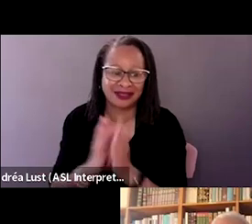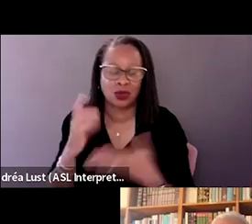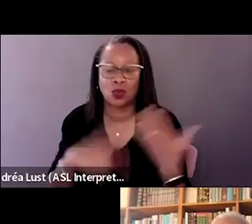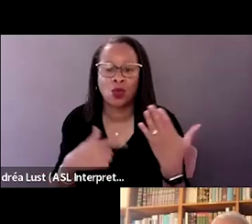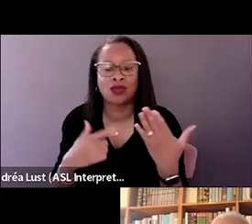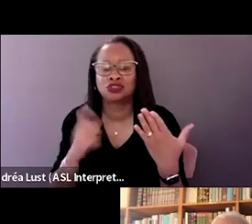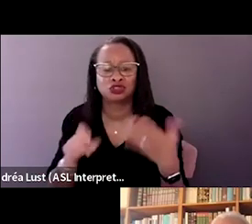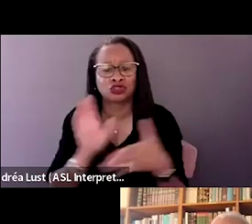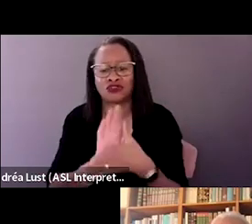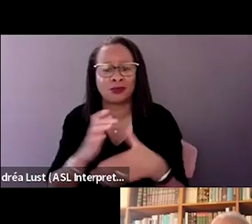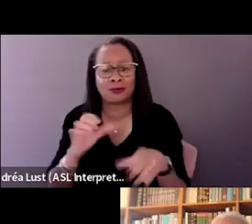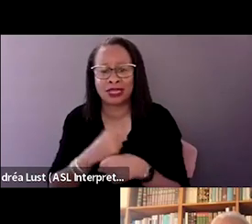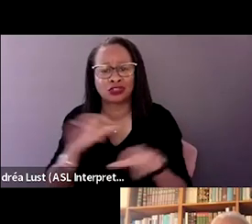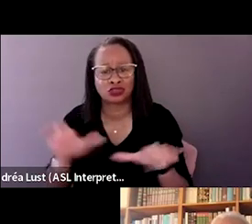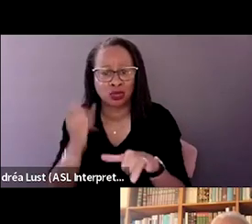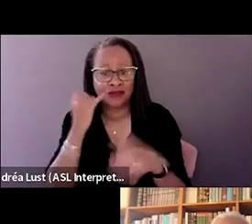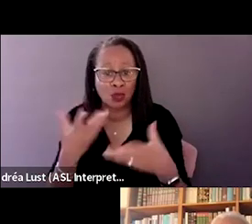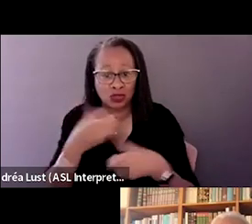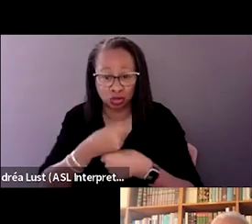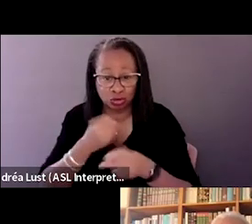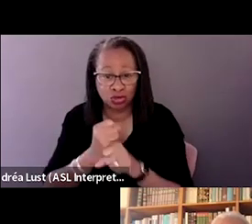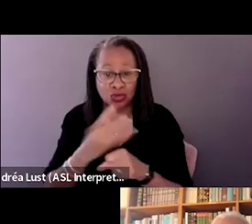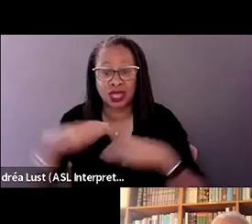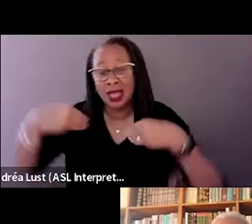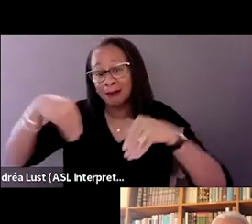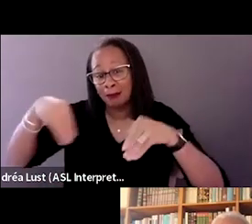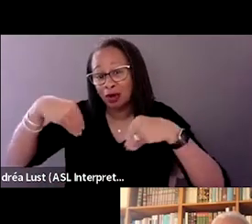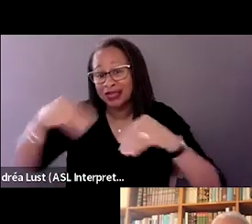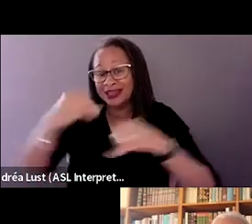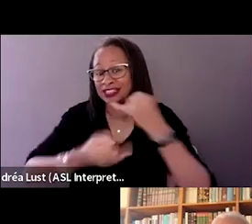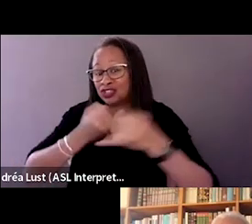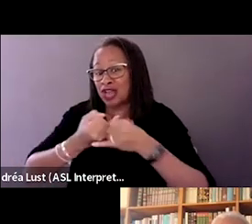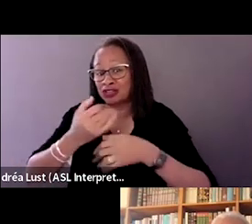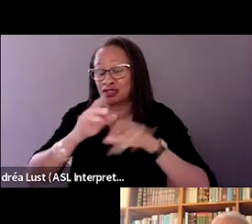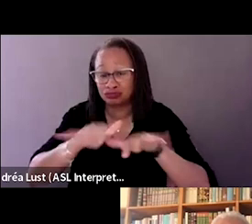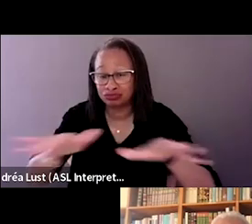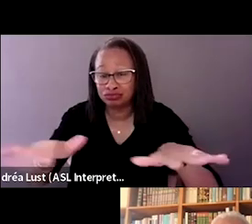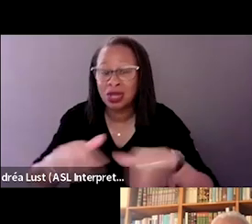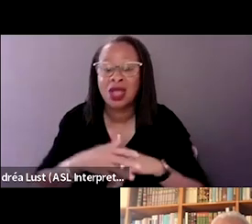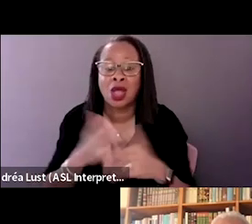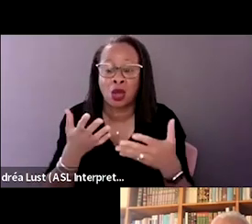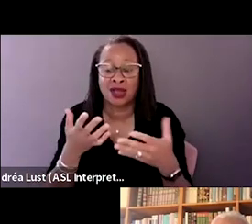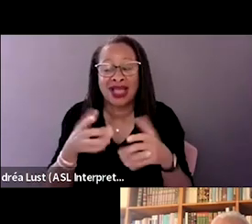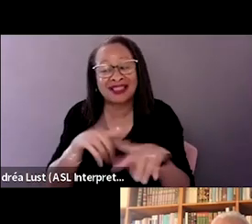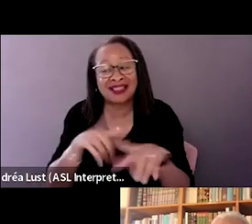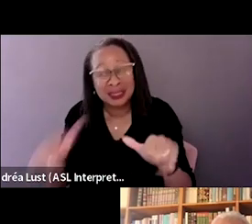take if they want to produce and market internationally while retaining the rights as producers for future